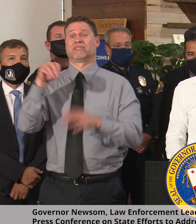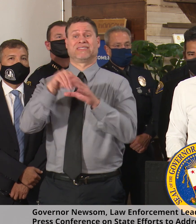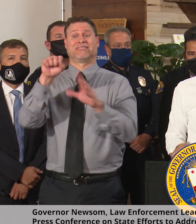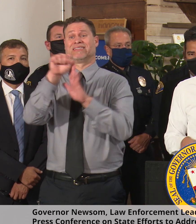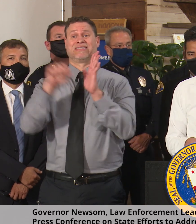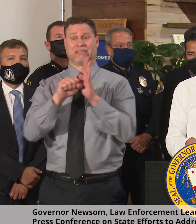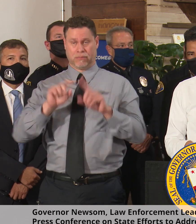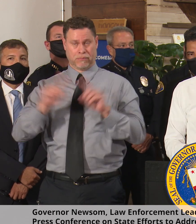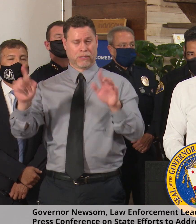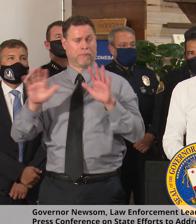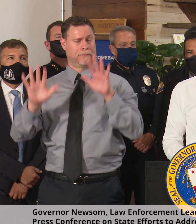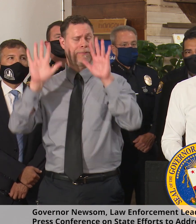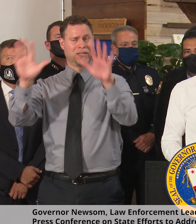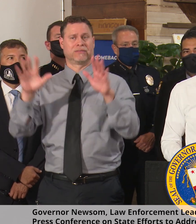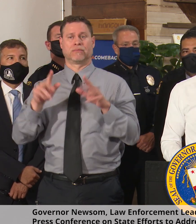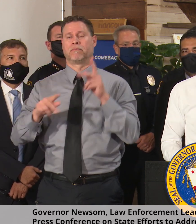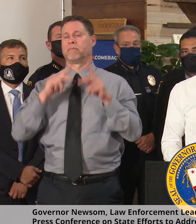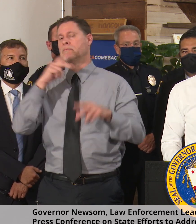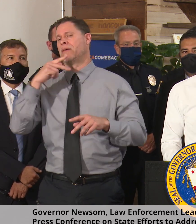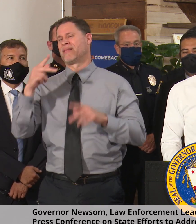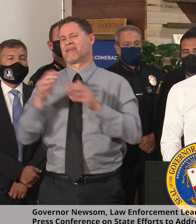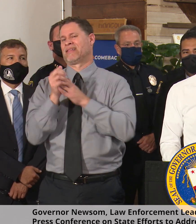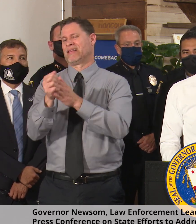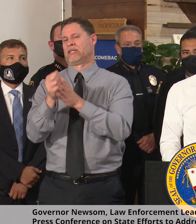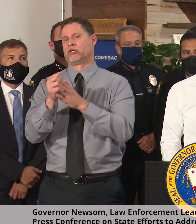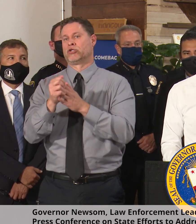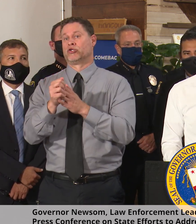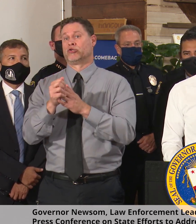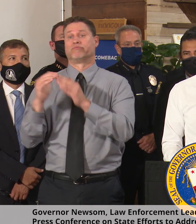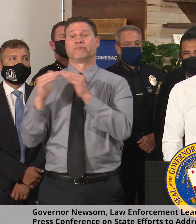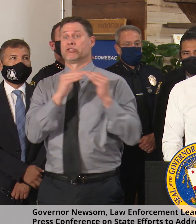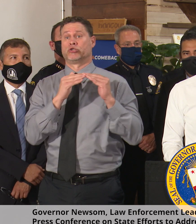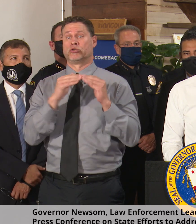but an amazing public leader already and here among us Patricia Loch Dawson, the mayor of